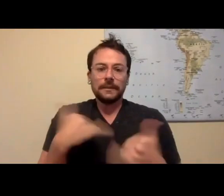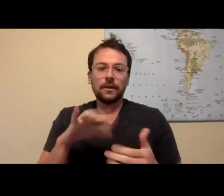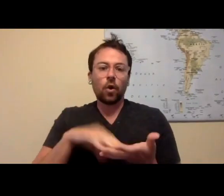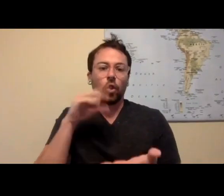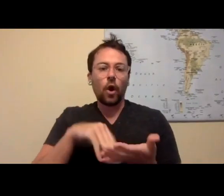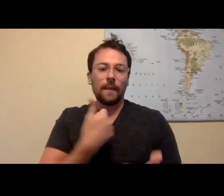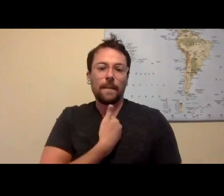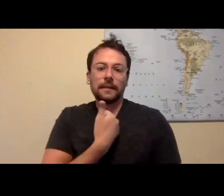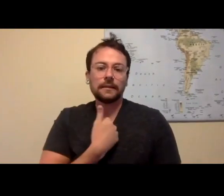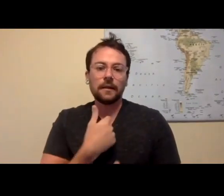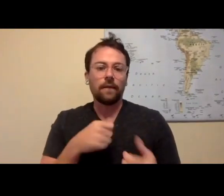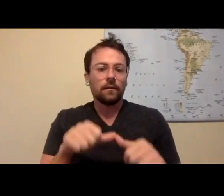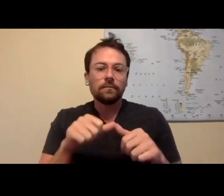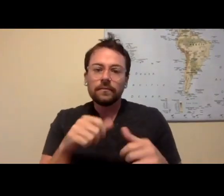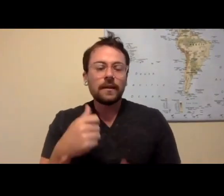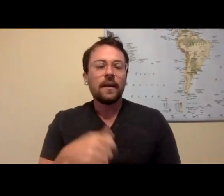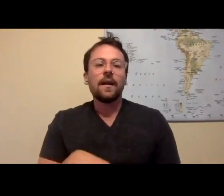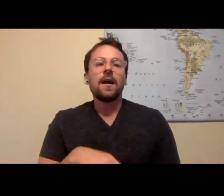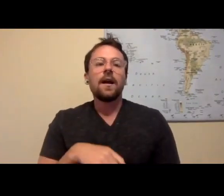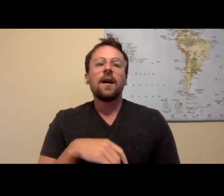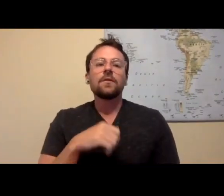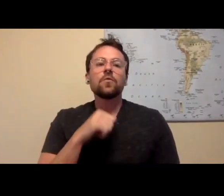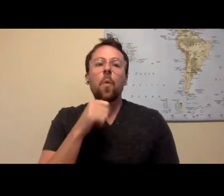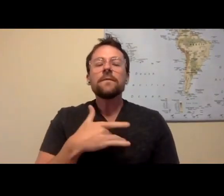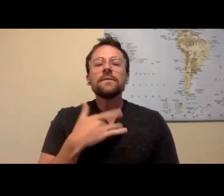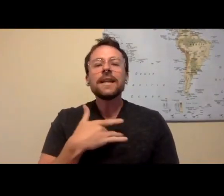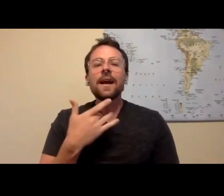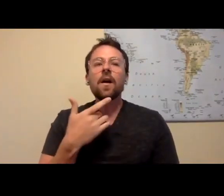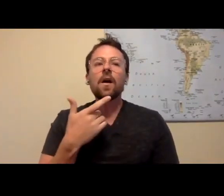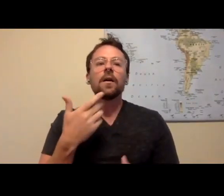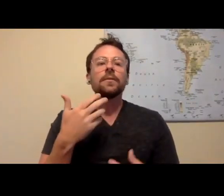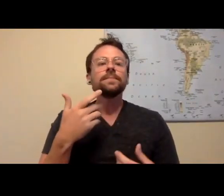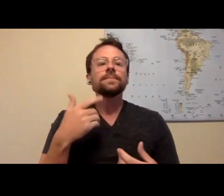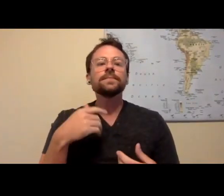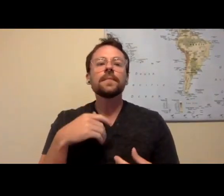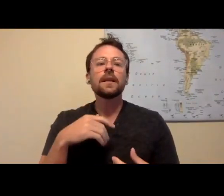It's something that needs to stay on our minds continuously and I need to do that work for